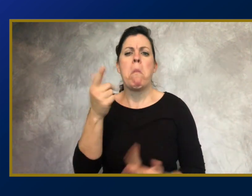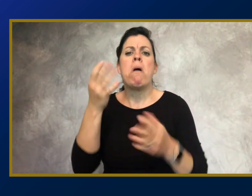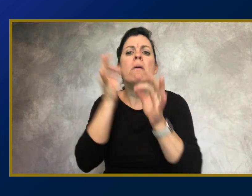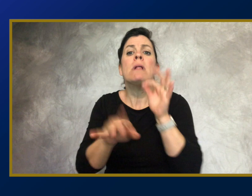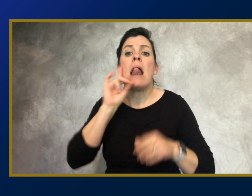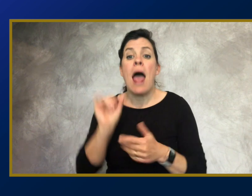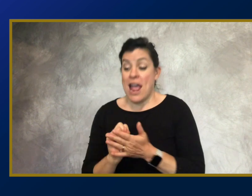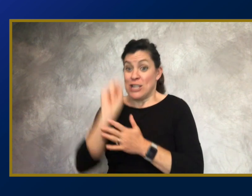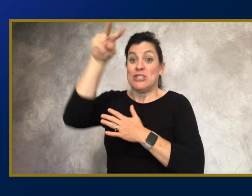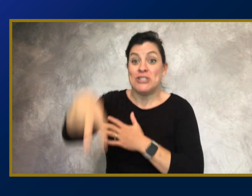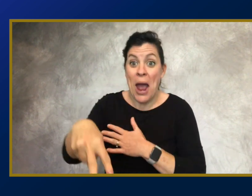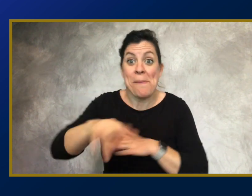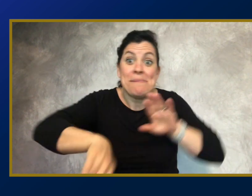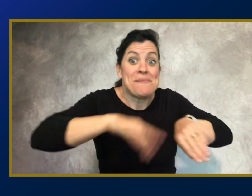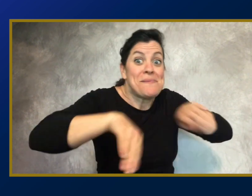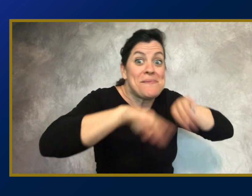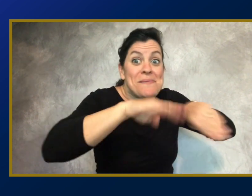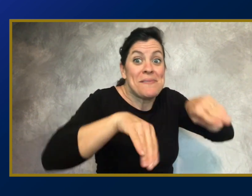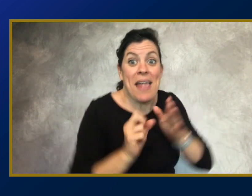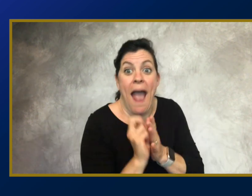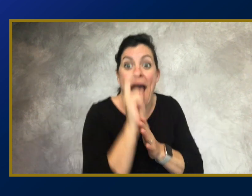If they're treading water, they're working against the mass of the water.